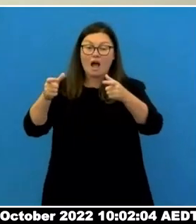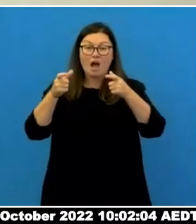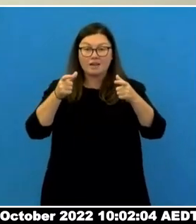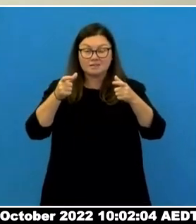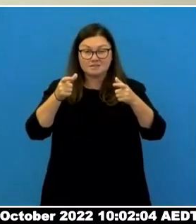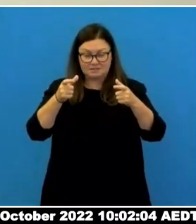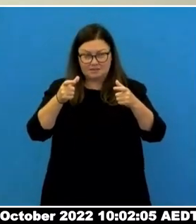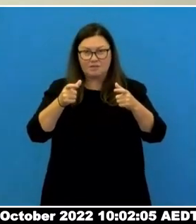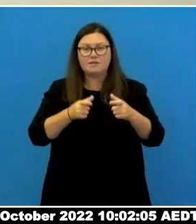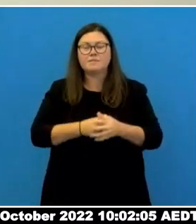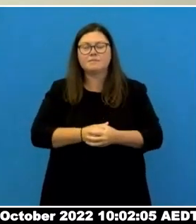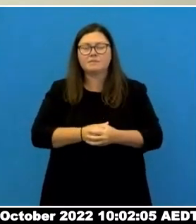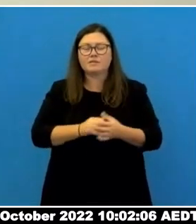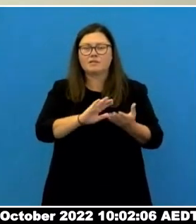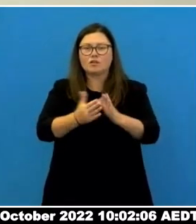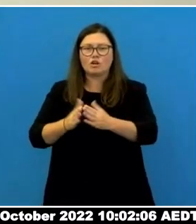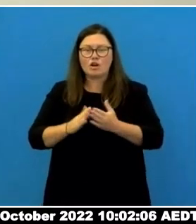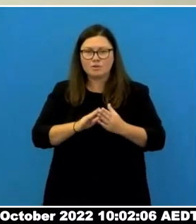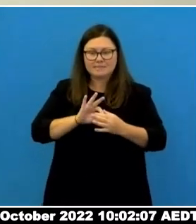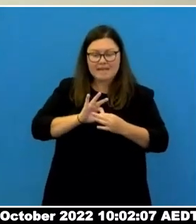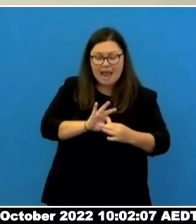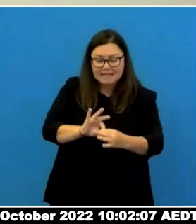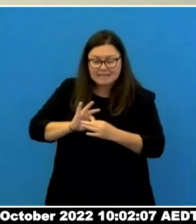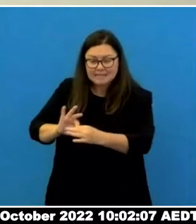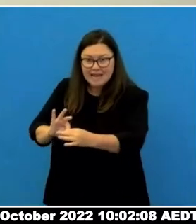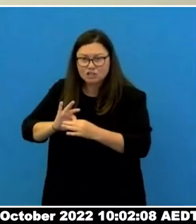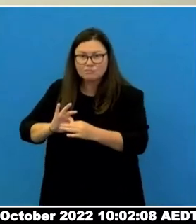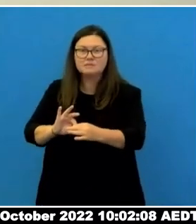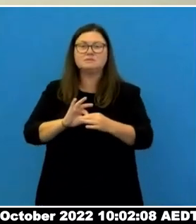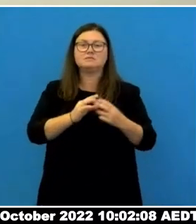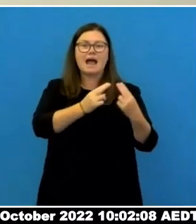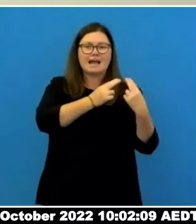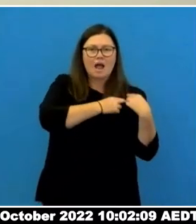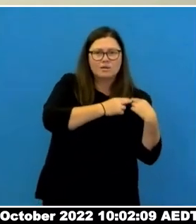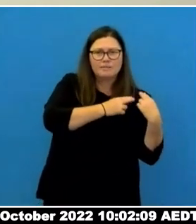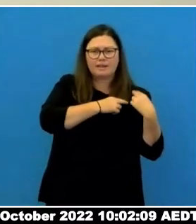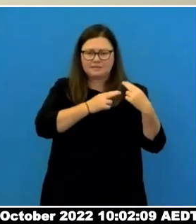Community engagement and accountability, including via valuation and measured indicator.